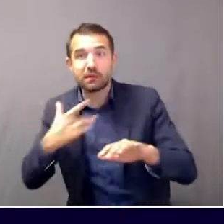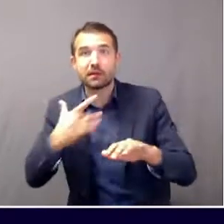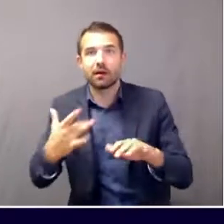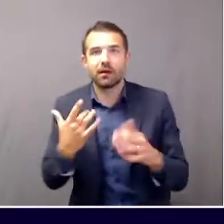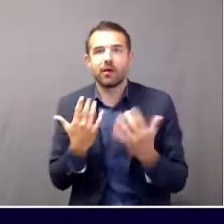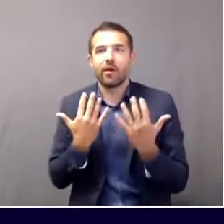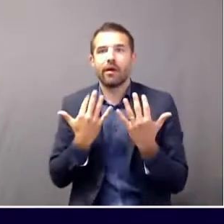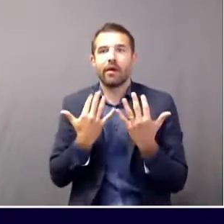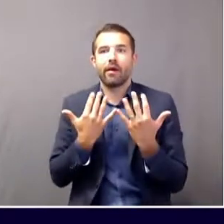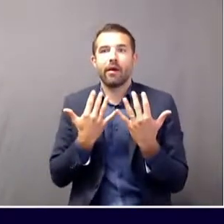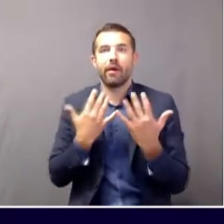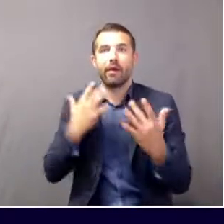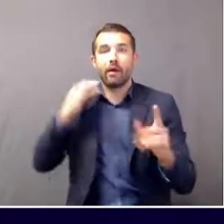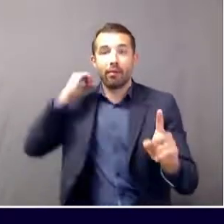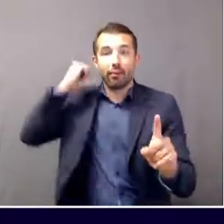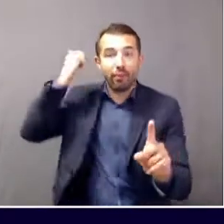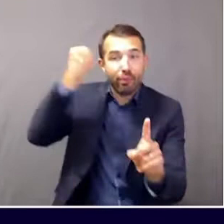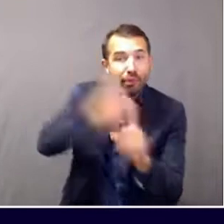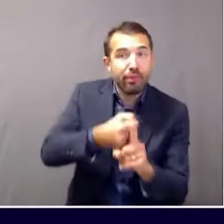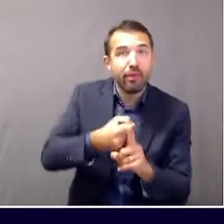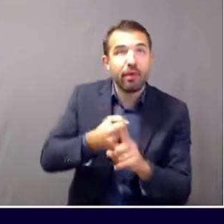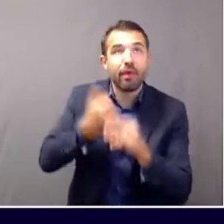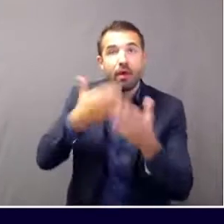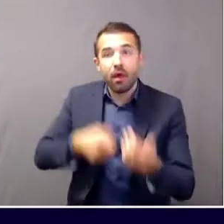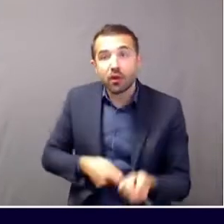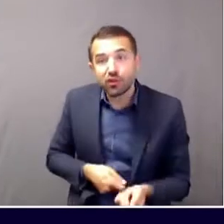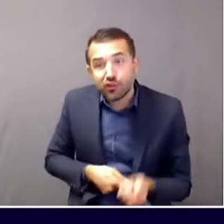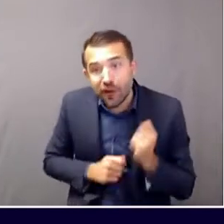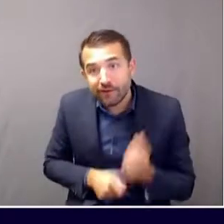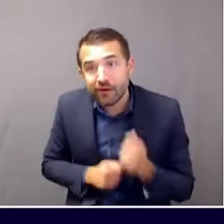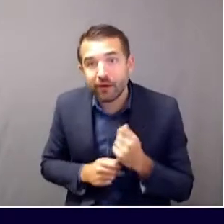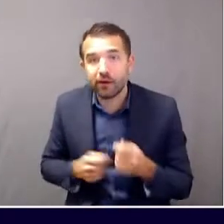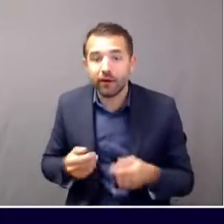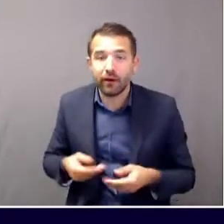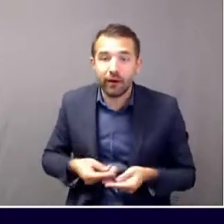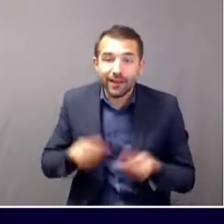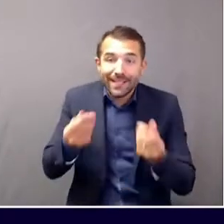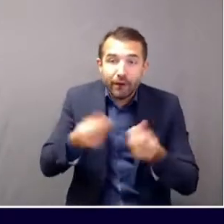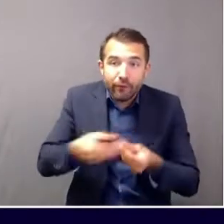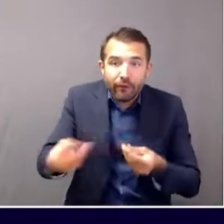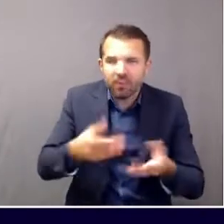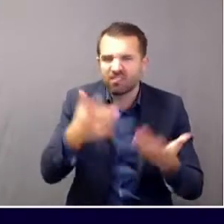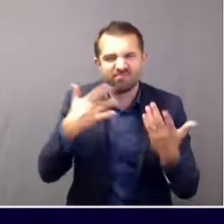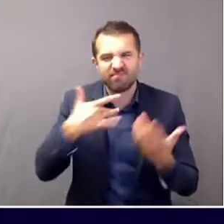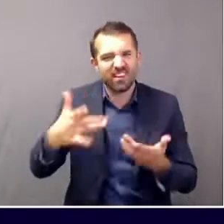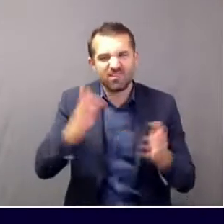to take action to prevent what